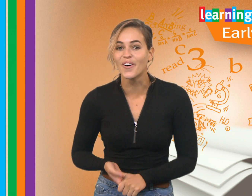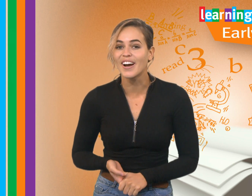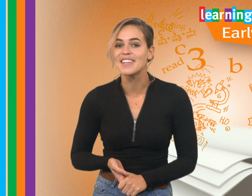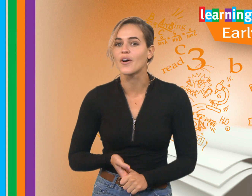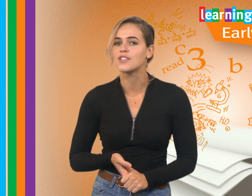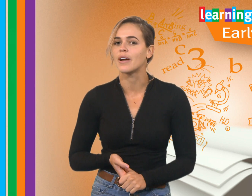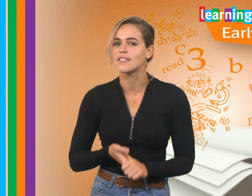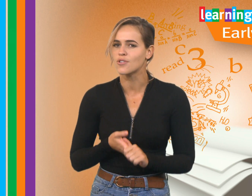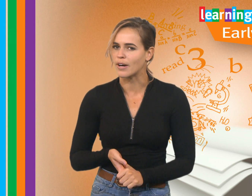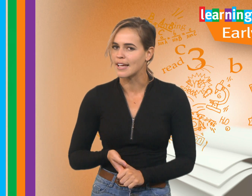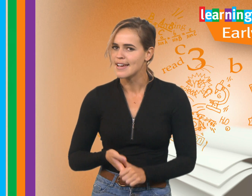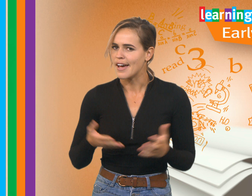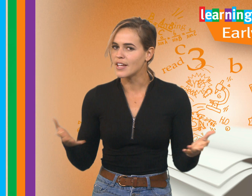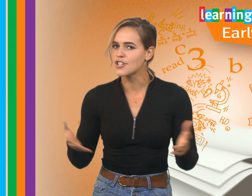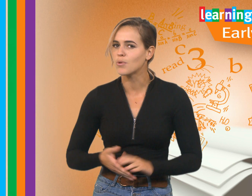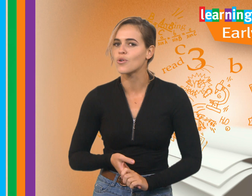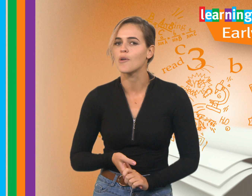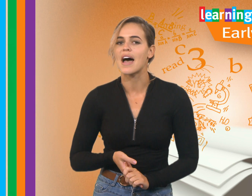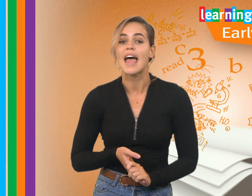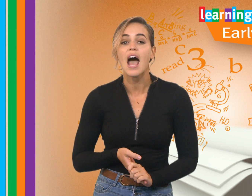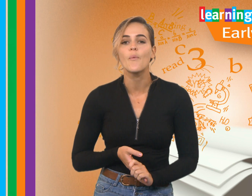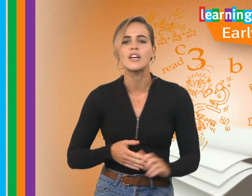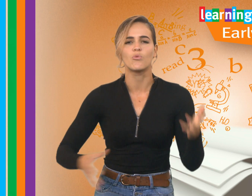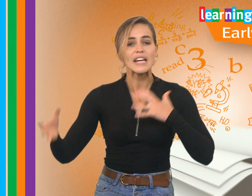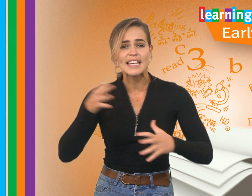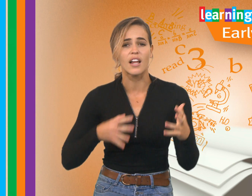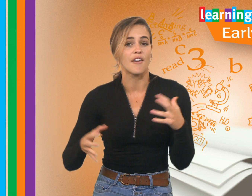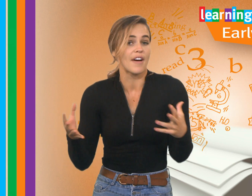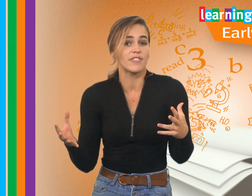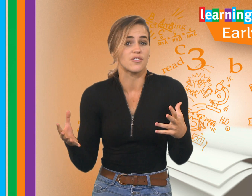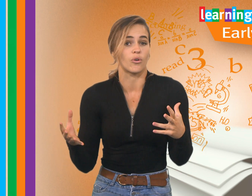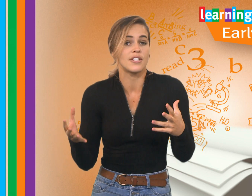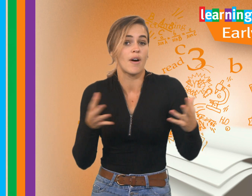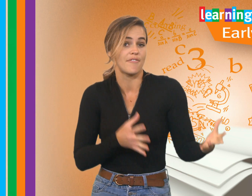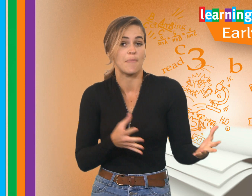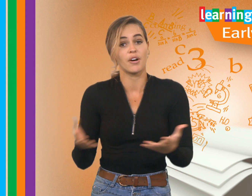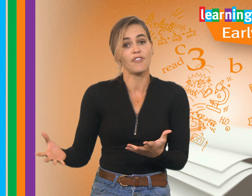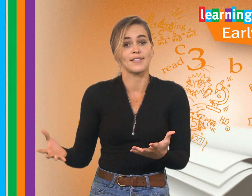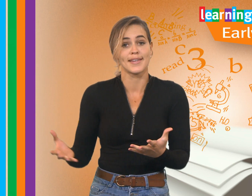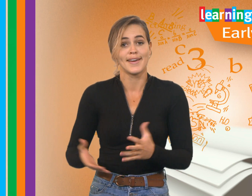Laura is going to read a story, and then she will talk about how we could retell favourite story to our family or friends.